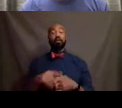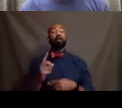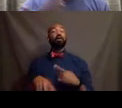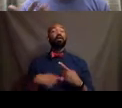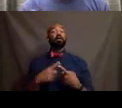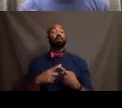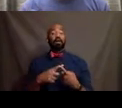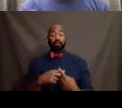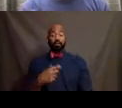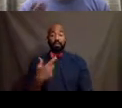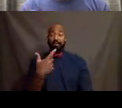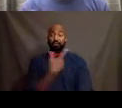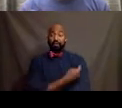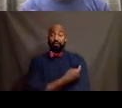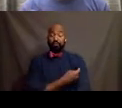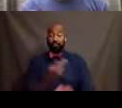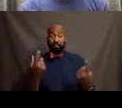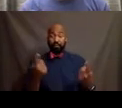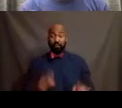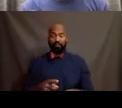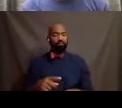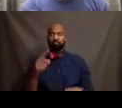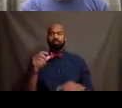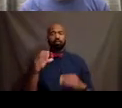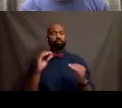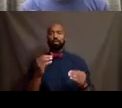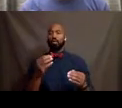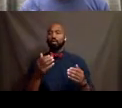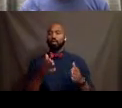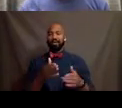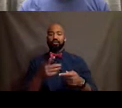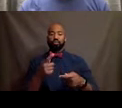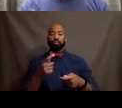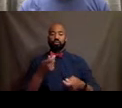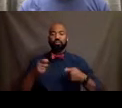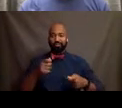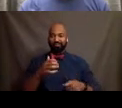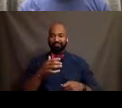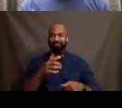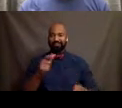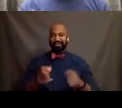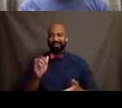so your body will respond in the presence of that hormone. So it really gets down to what you feel